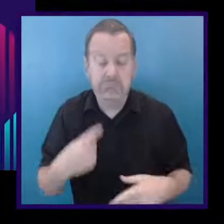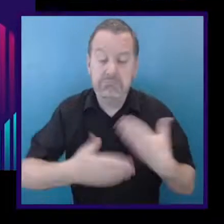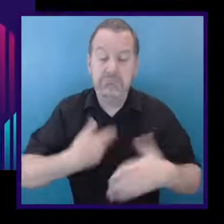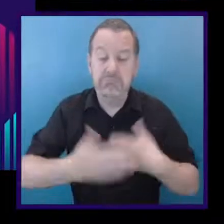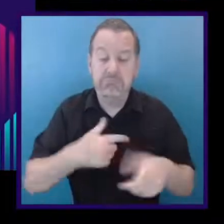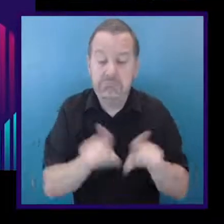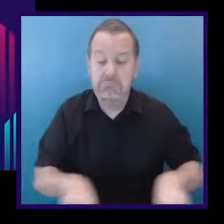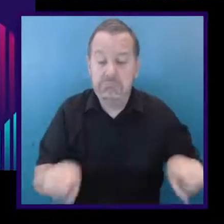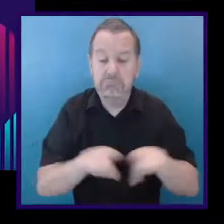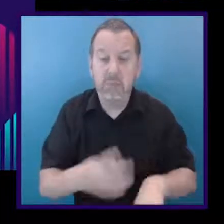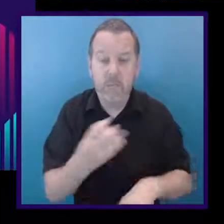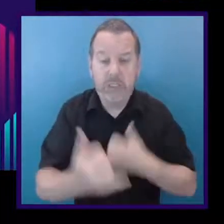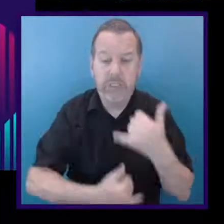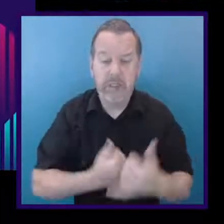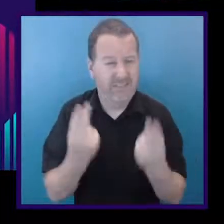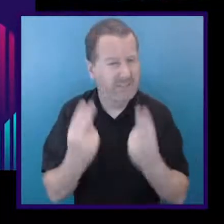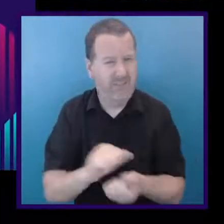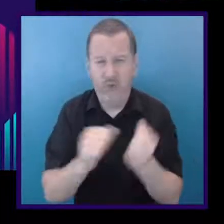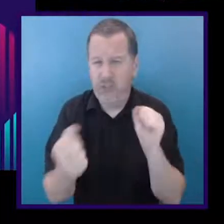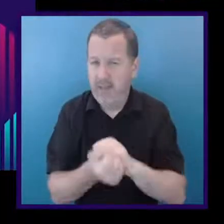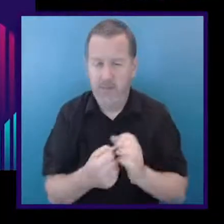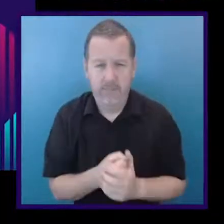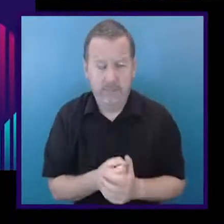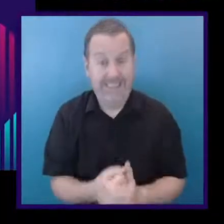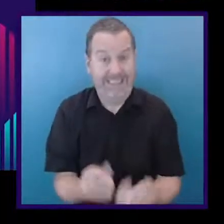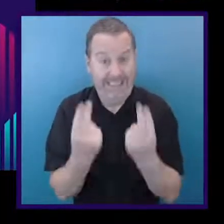We need modern languages to appeal to a broad range of young people.